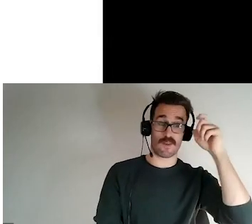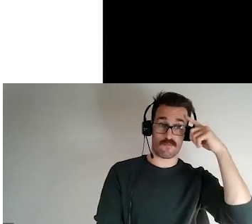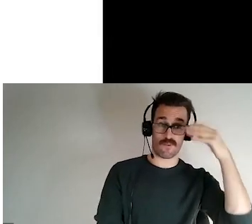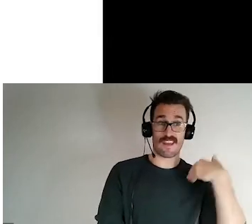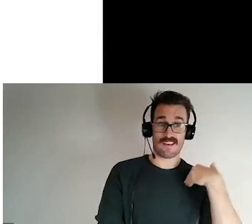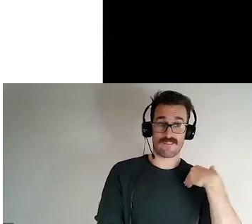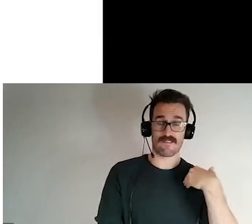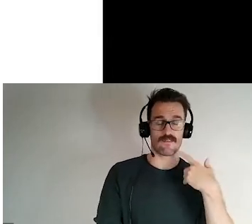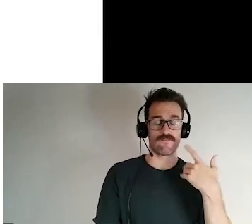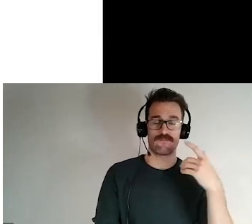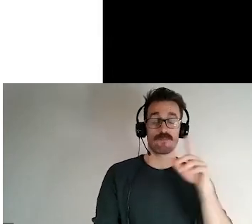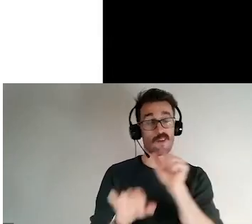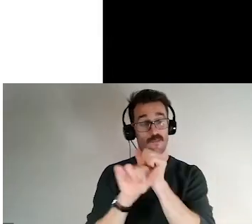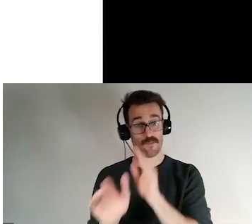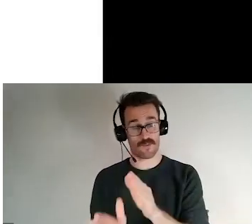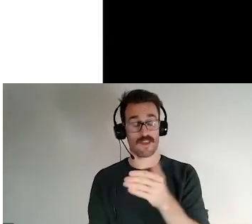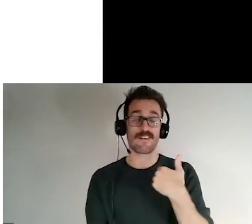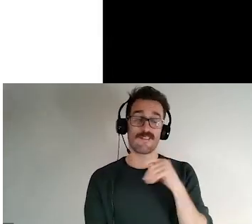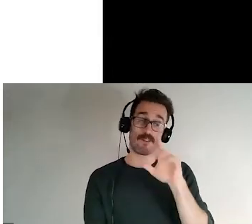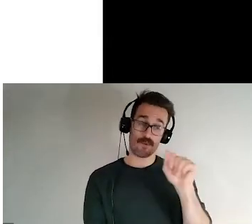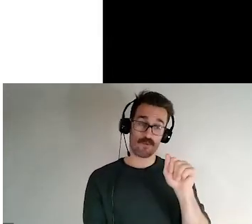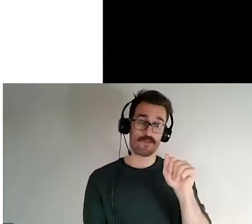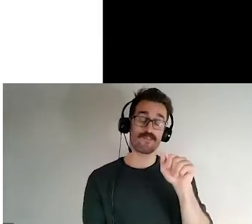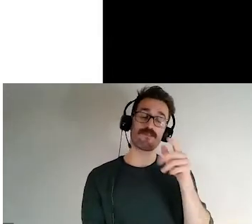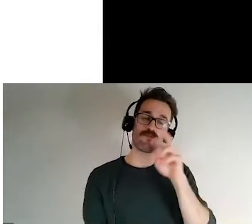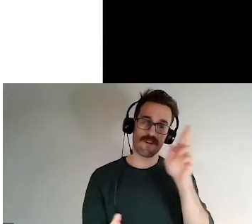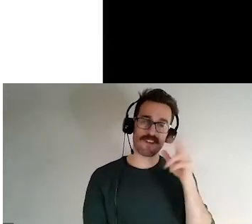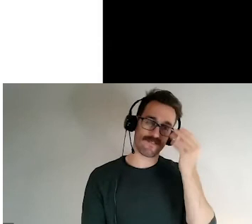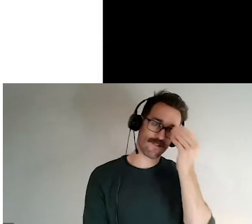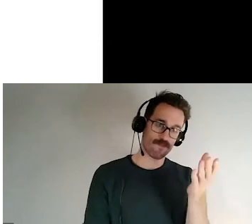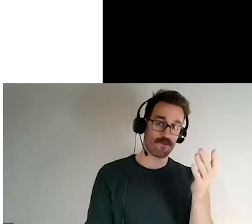And for employers we've also included sections on creating an arthritis friendly workplace,